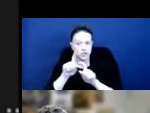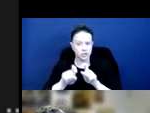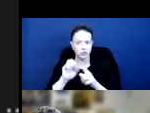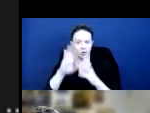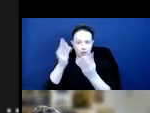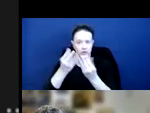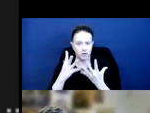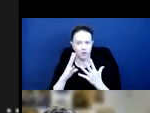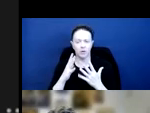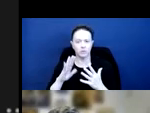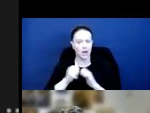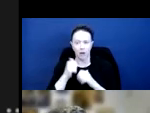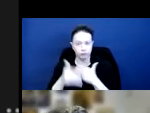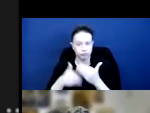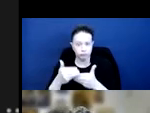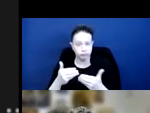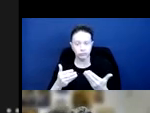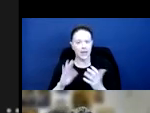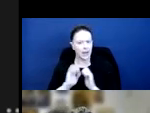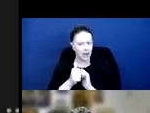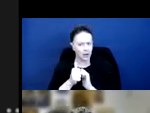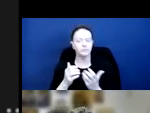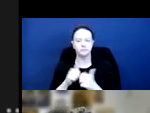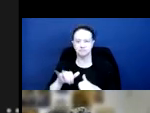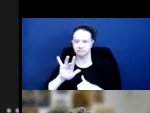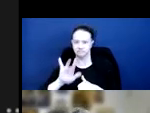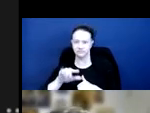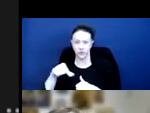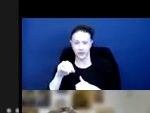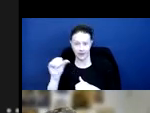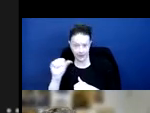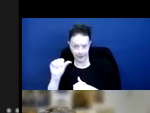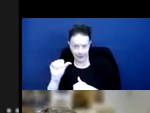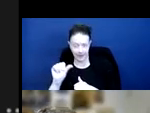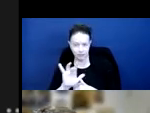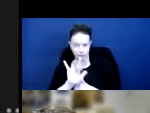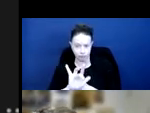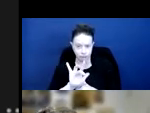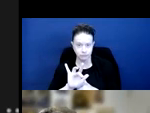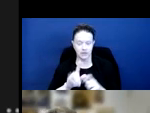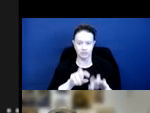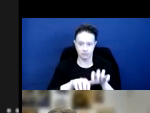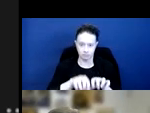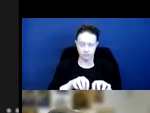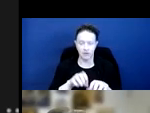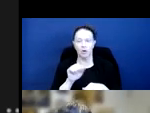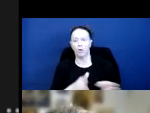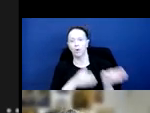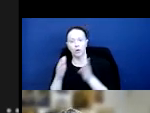by selecting the Q&A button or the chat button, you can see other participants by clicking the participant’s button.